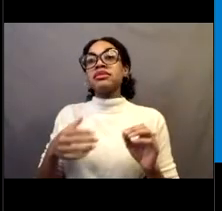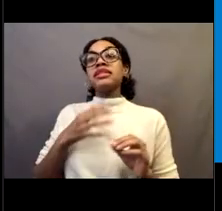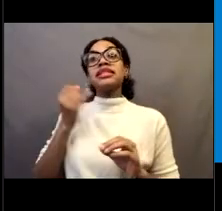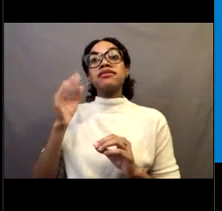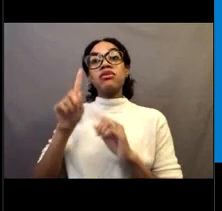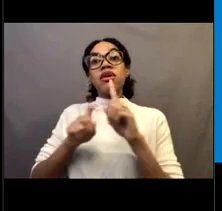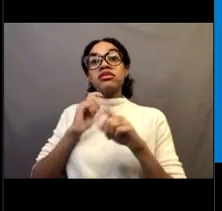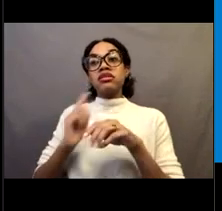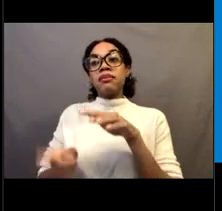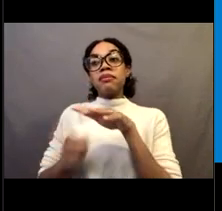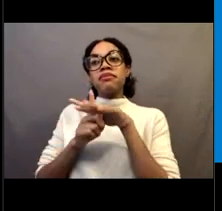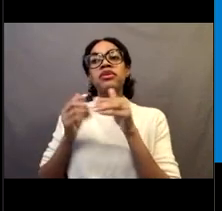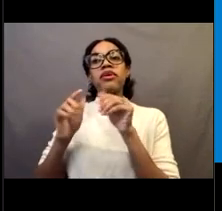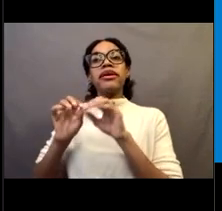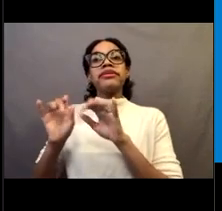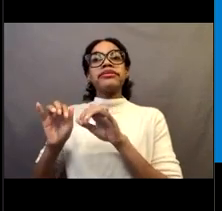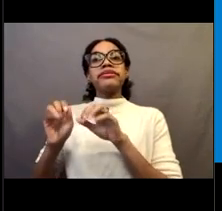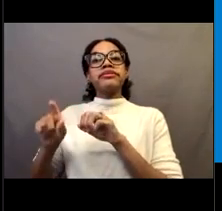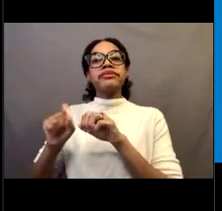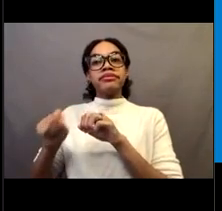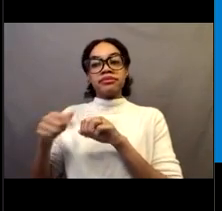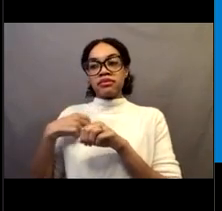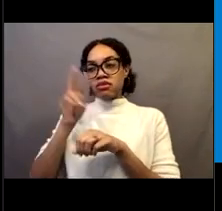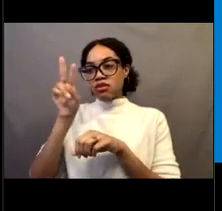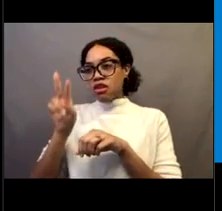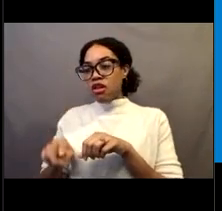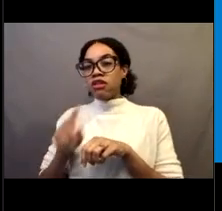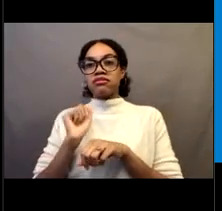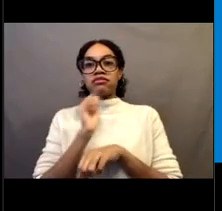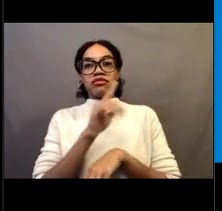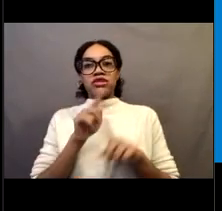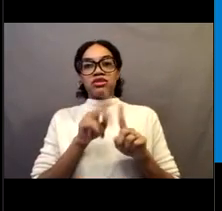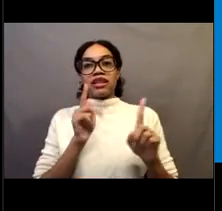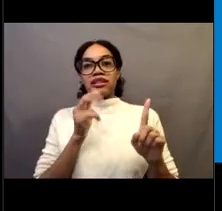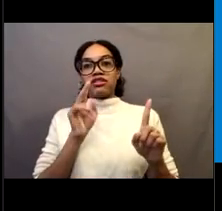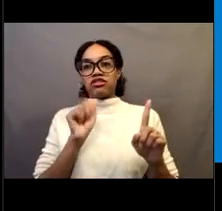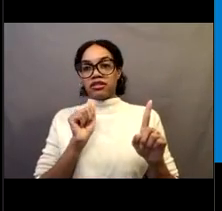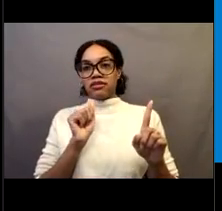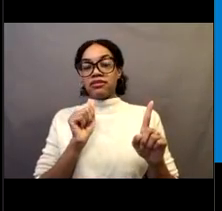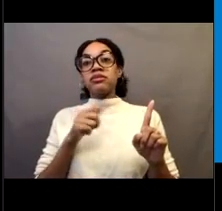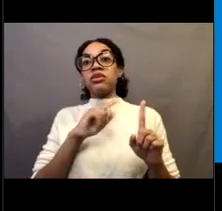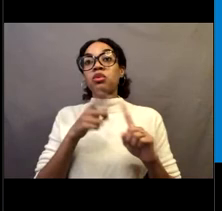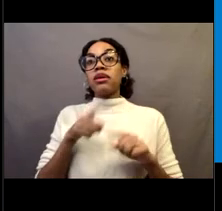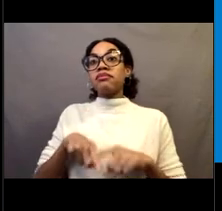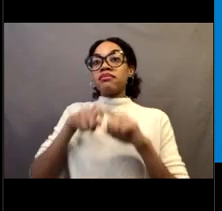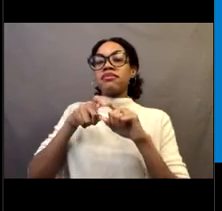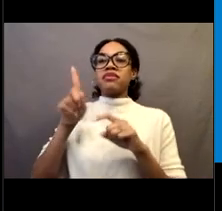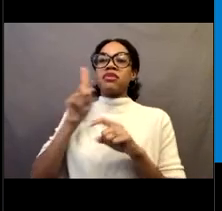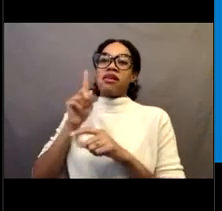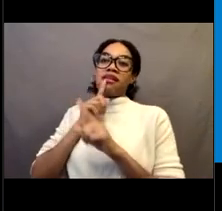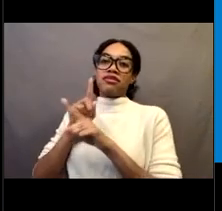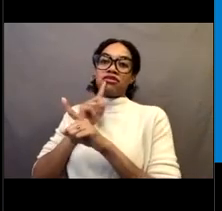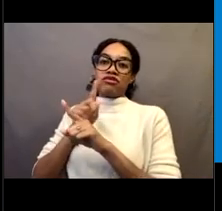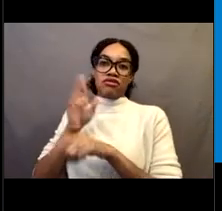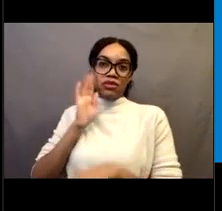I will keep track of them for Kanesa and I will ask them whenever she pauses. We'll try to get to as many questions as we can.